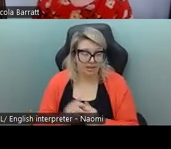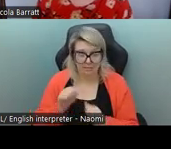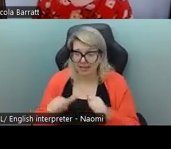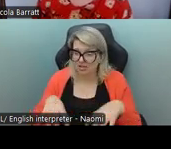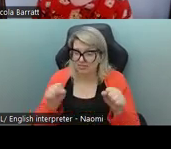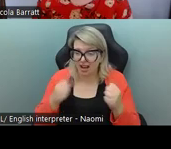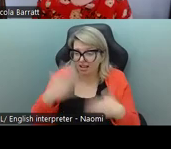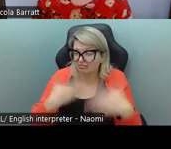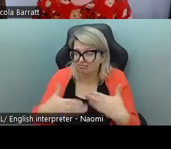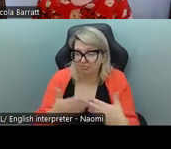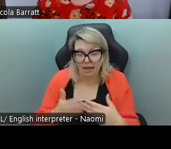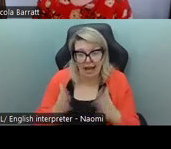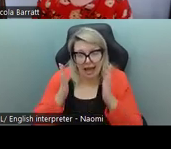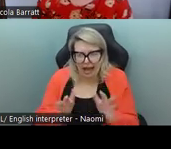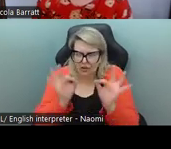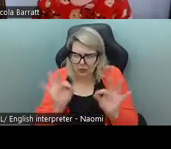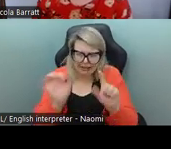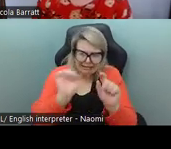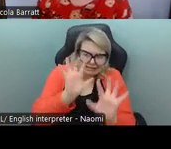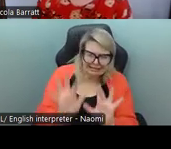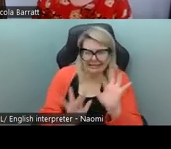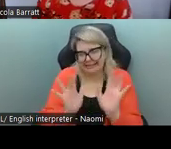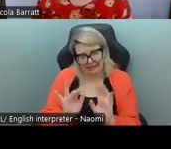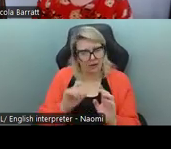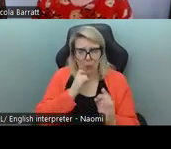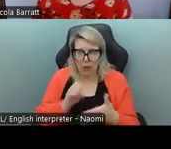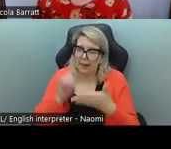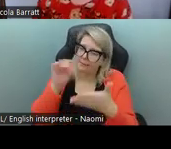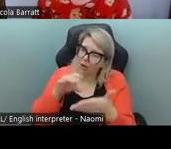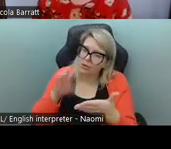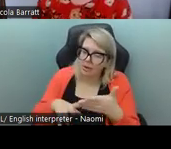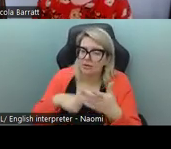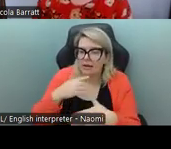It doesn't have to be perfect. You're going to learn more from posting than anything else.